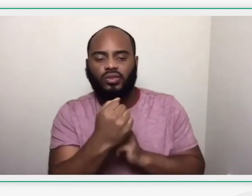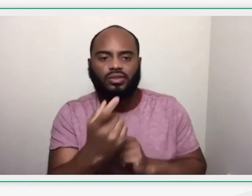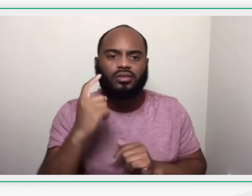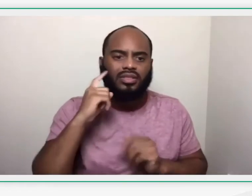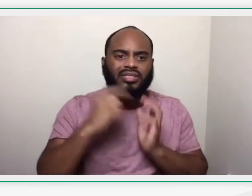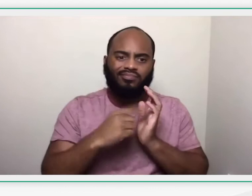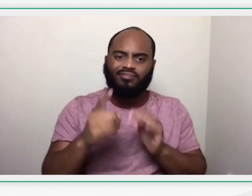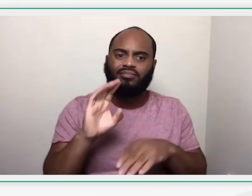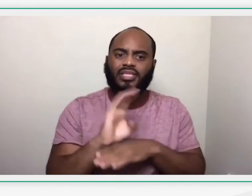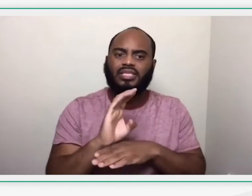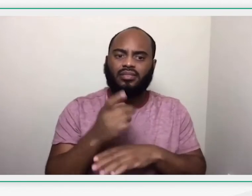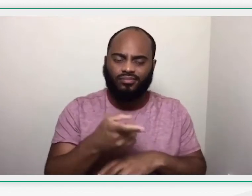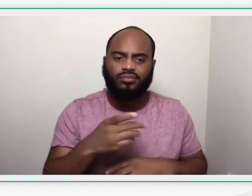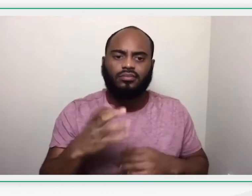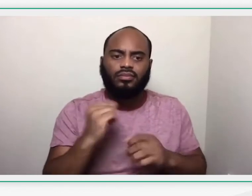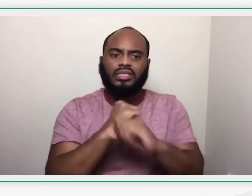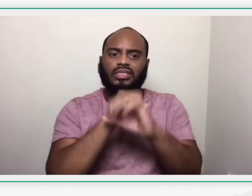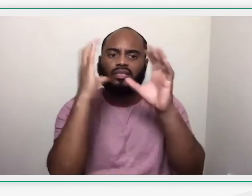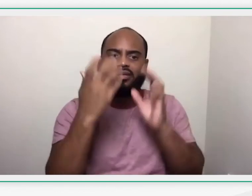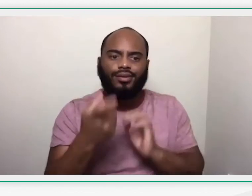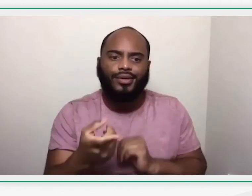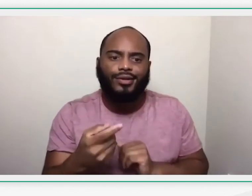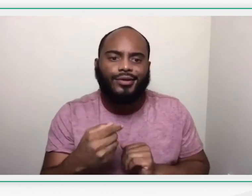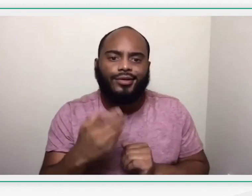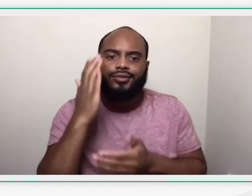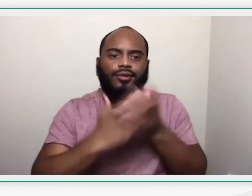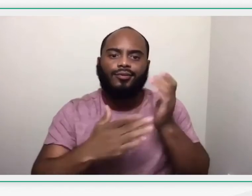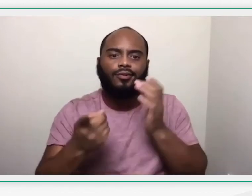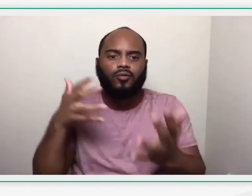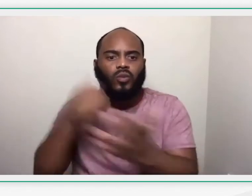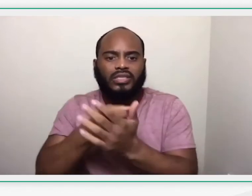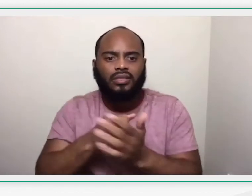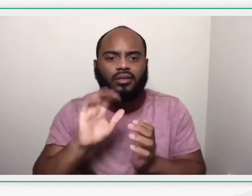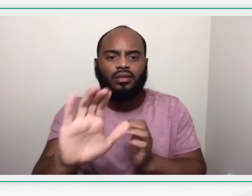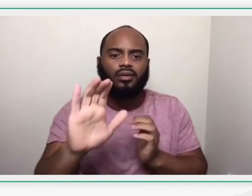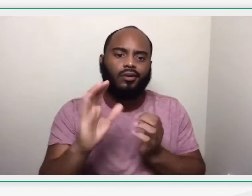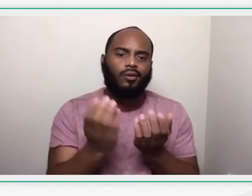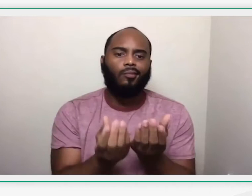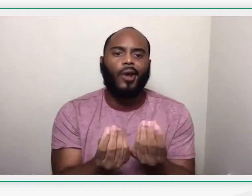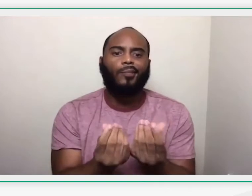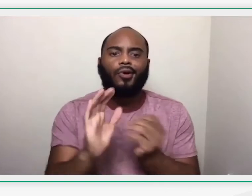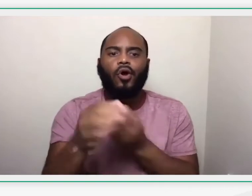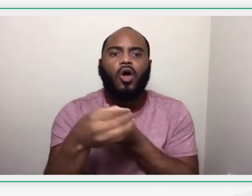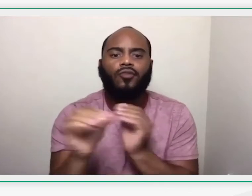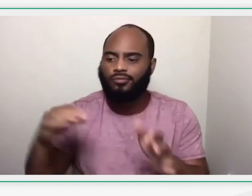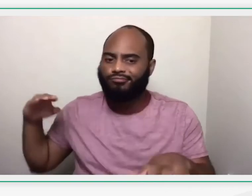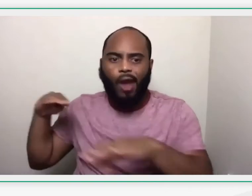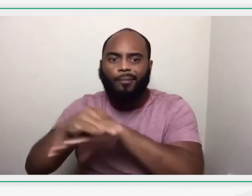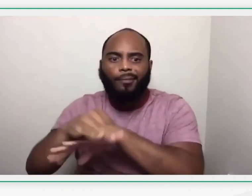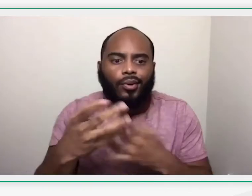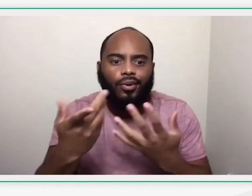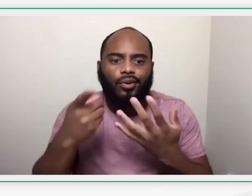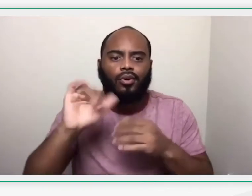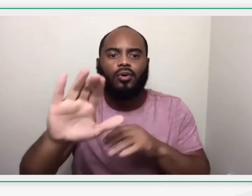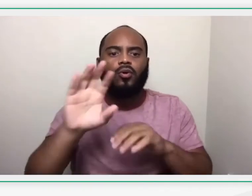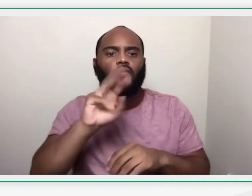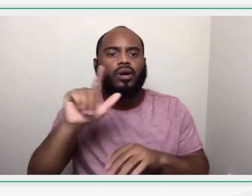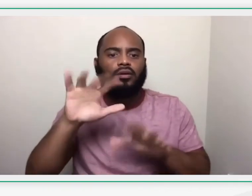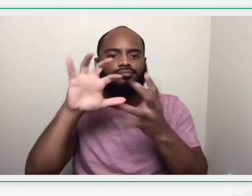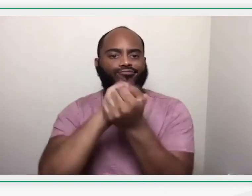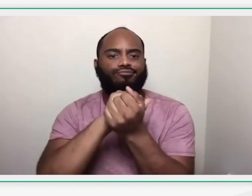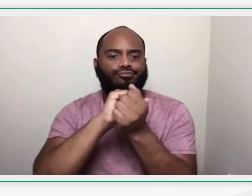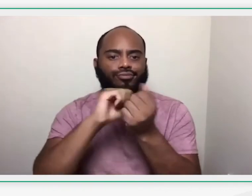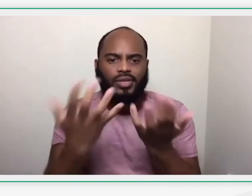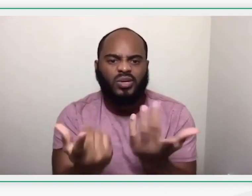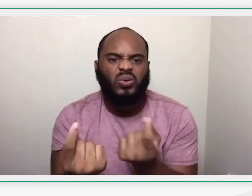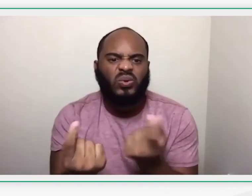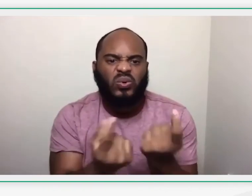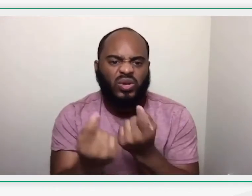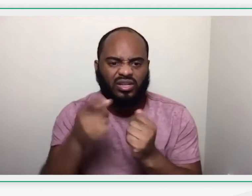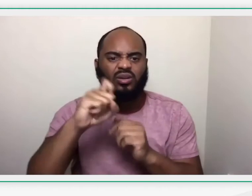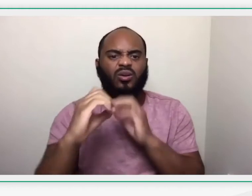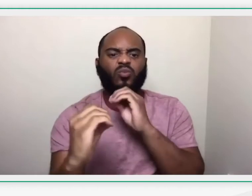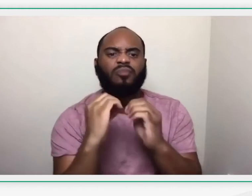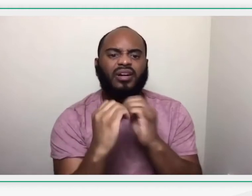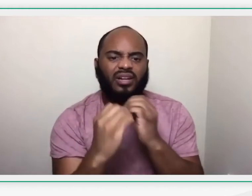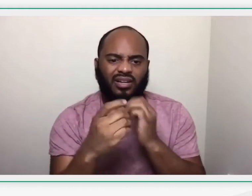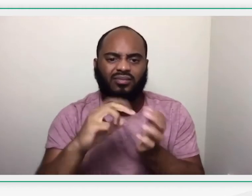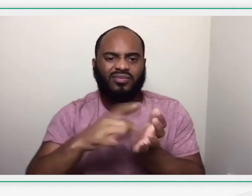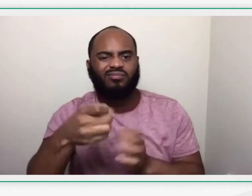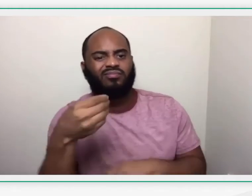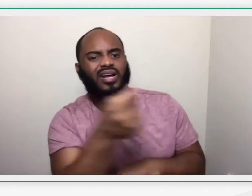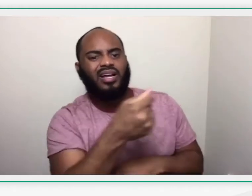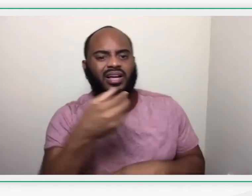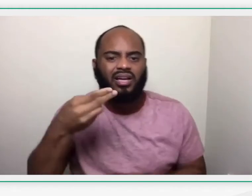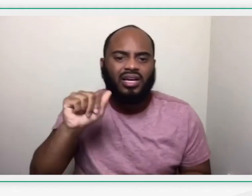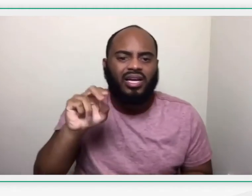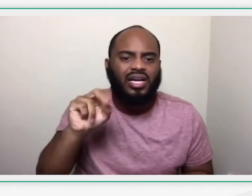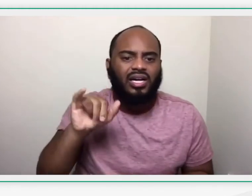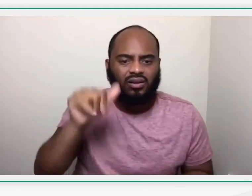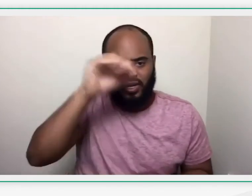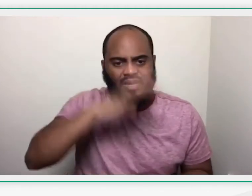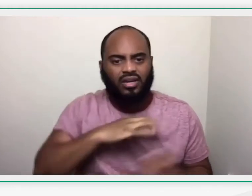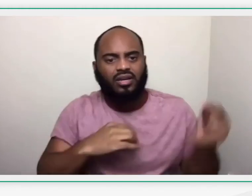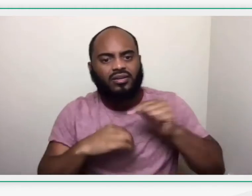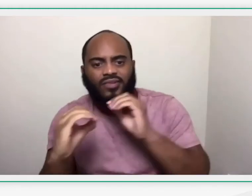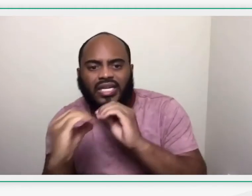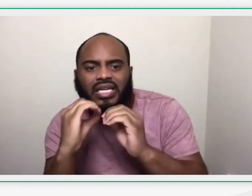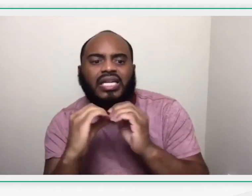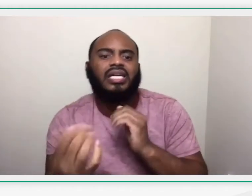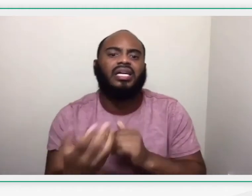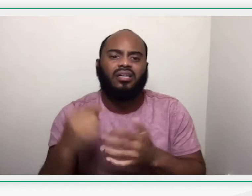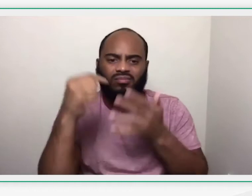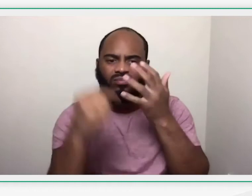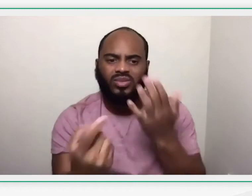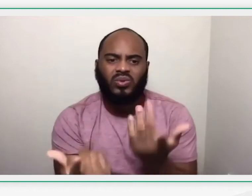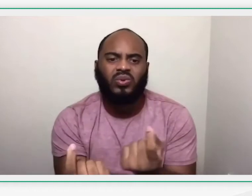Another situation, perhaps, and this is for business, is: maybe somebody crashed their car into your office. And maybe you have a wall at your business that's demolished, and you have to pay a handyman to come make those repairs and fix the building.